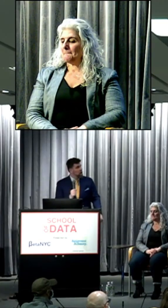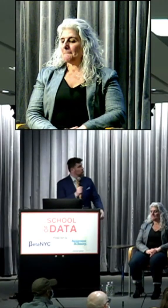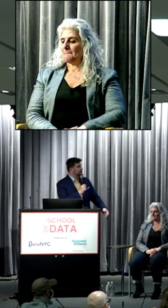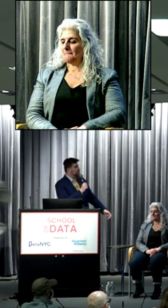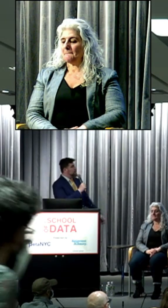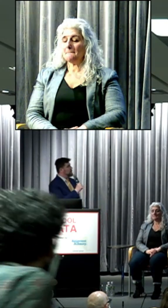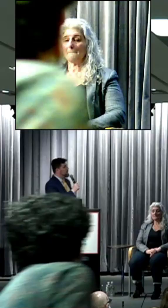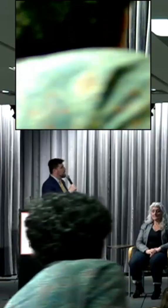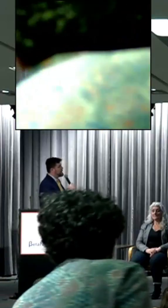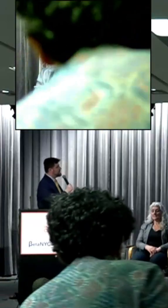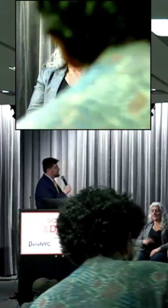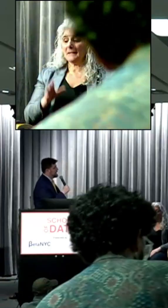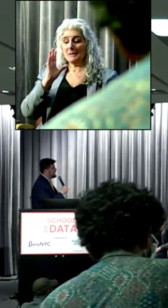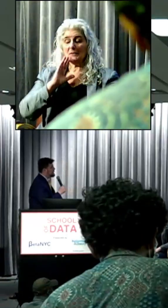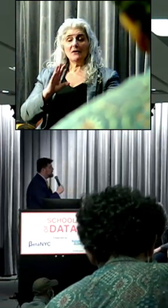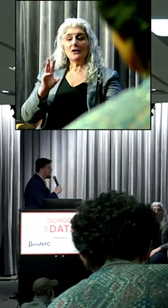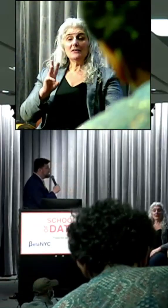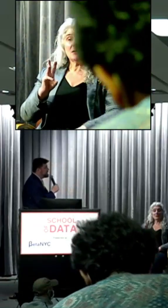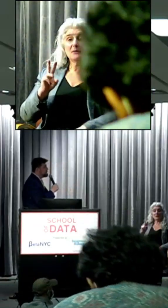and work and make New York City work.